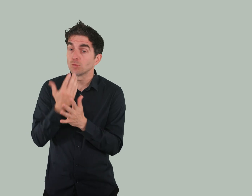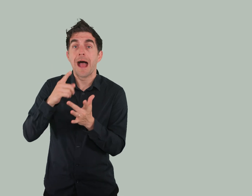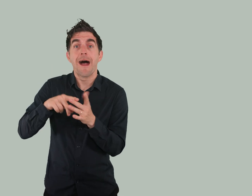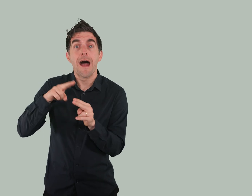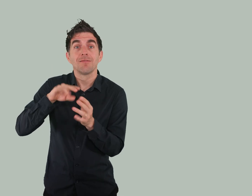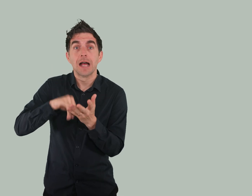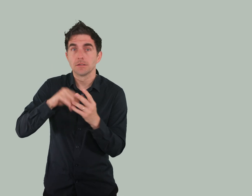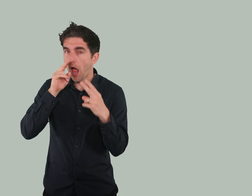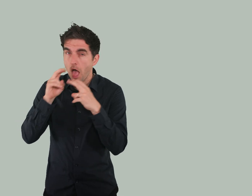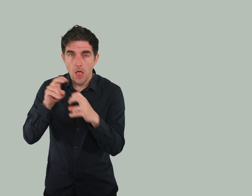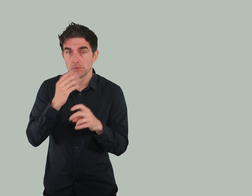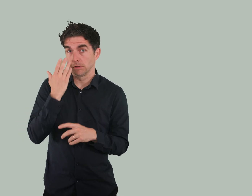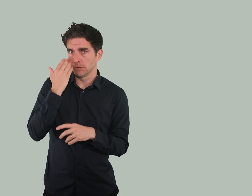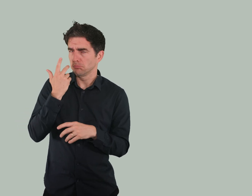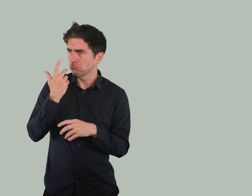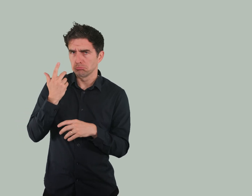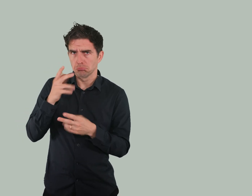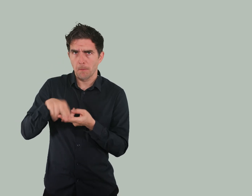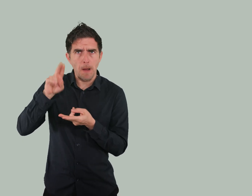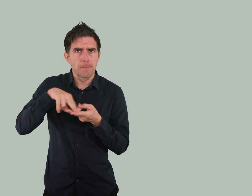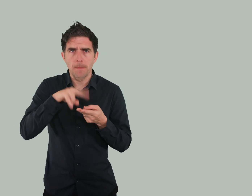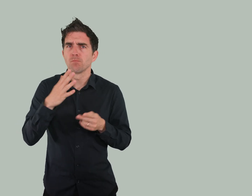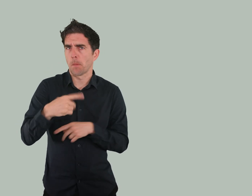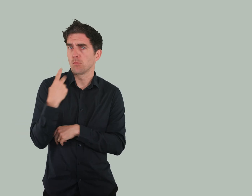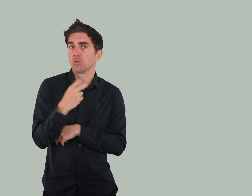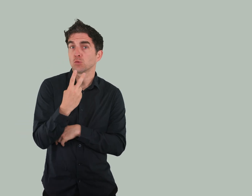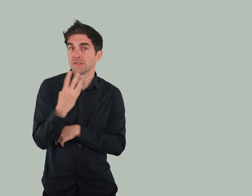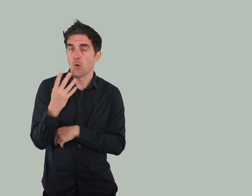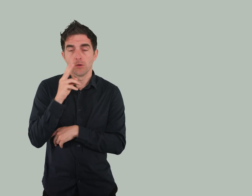New IFS analysis of more recent rises since 2024